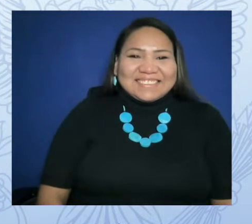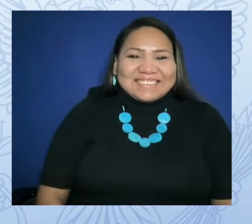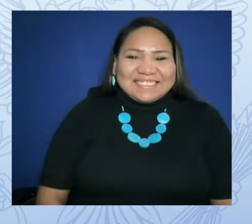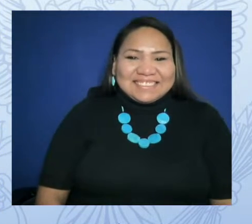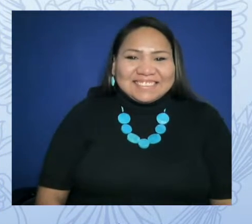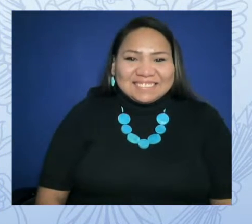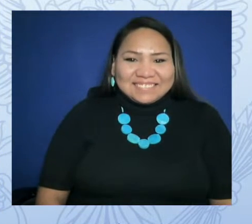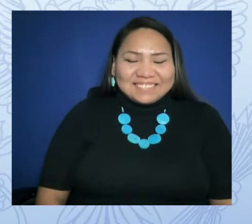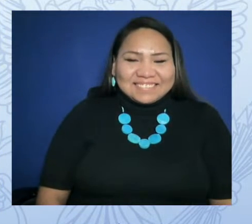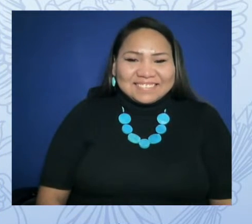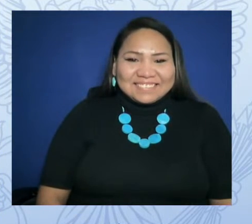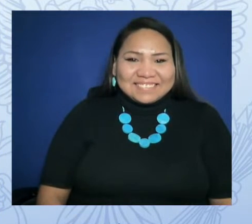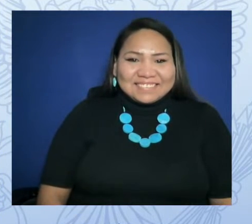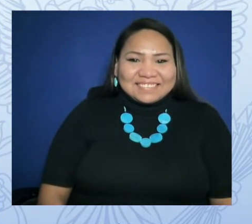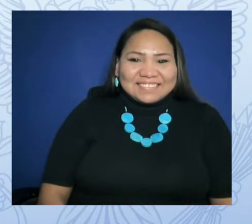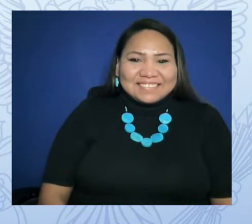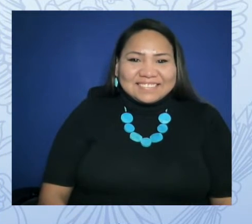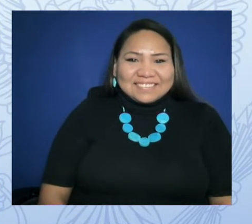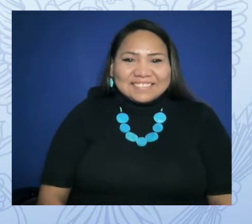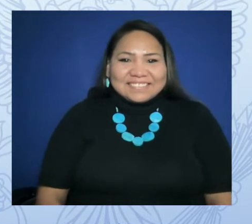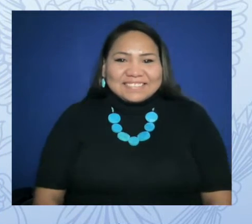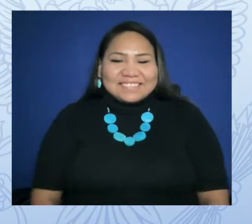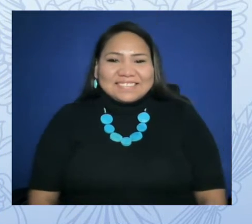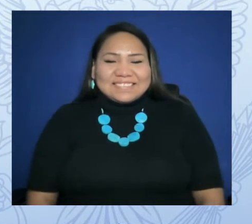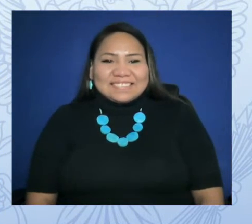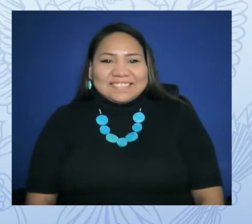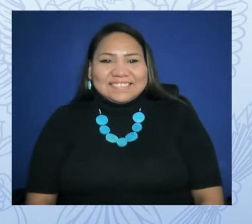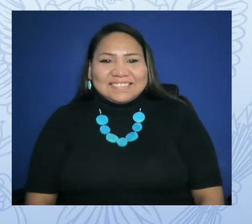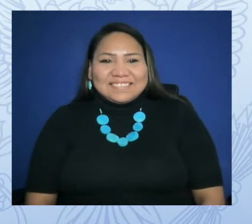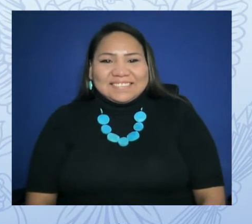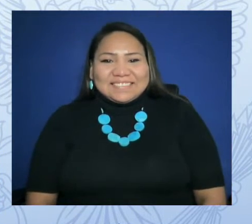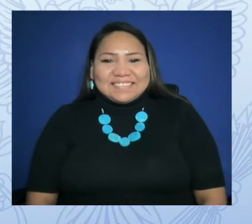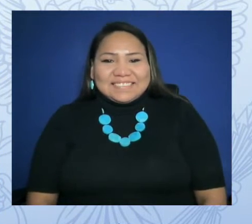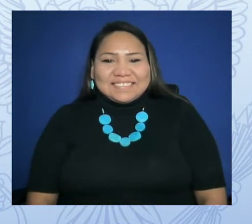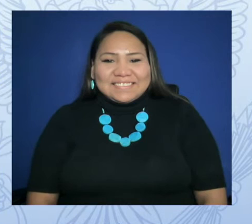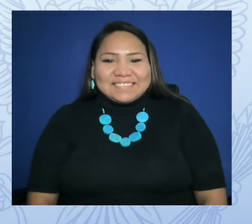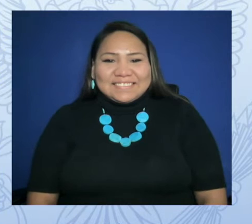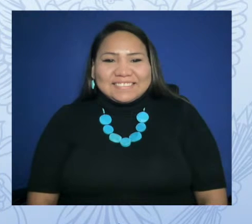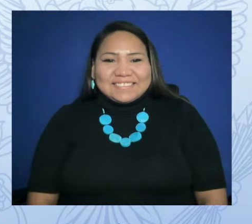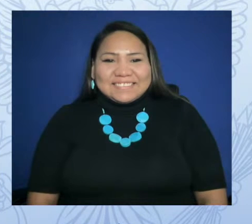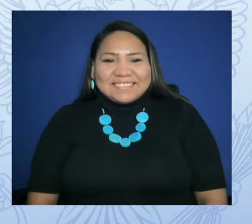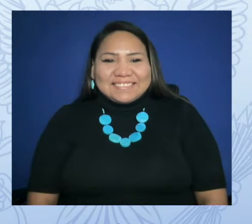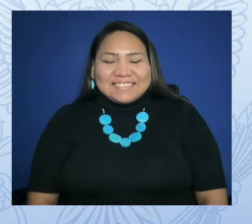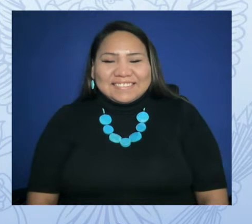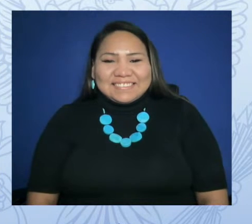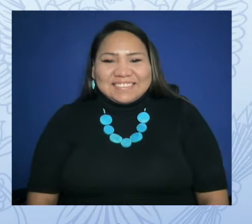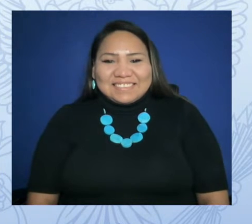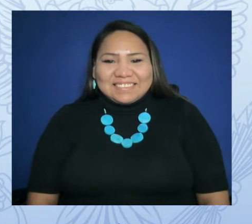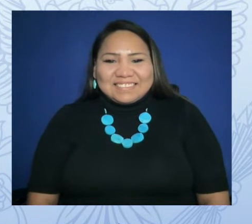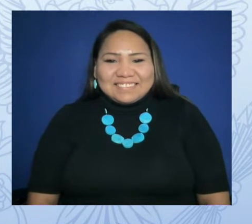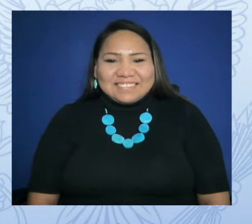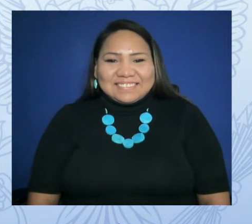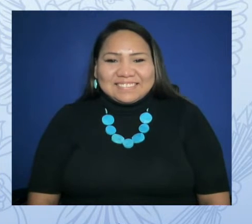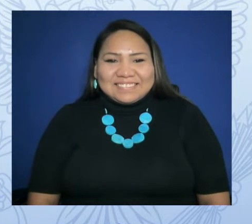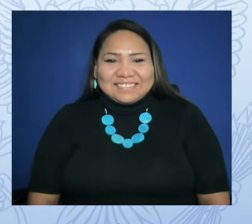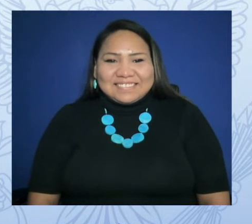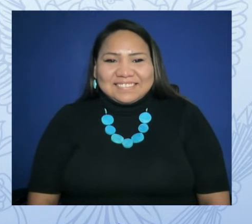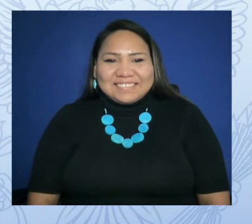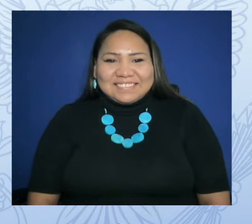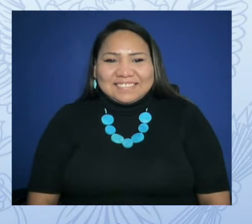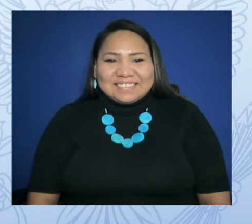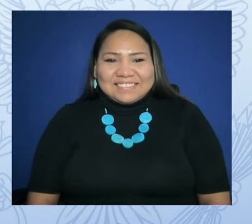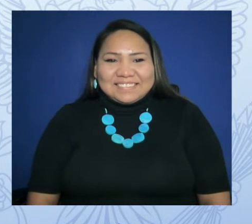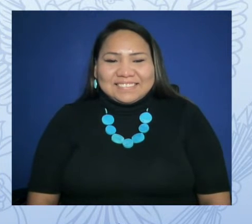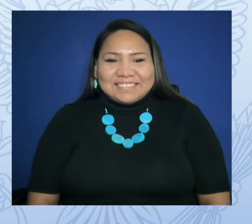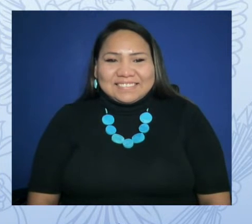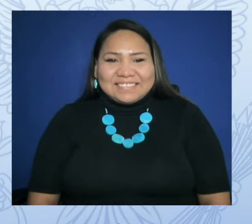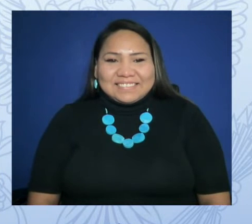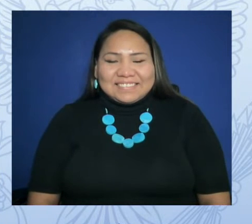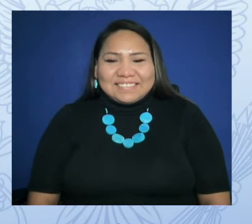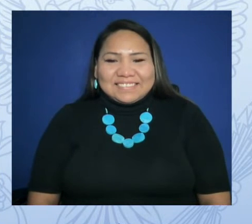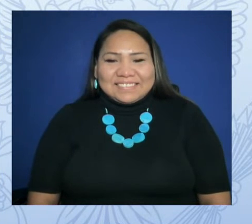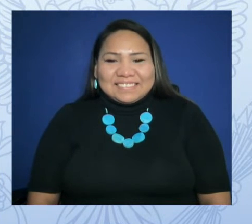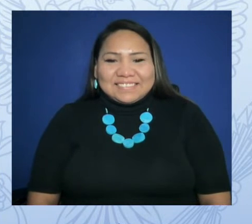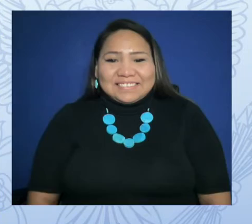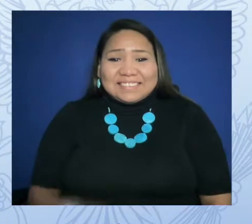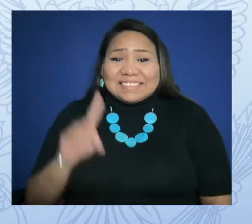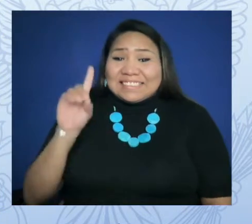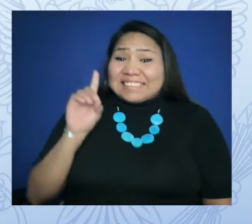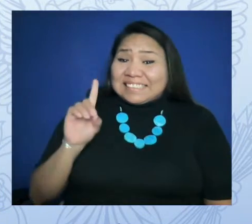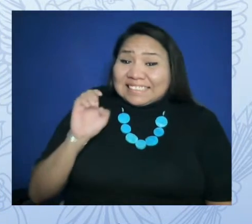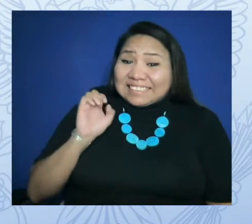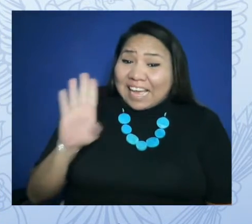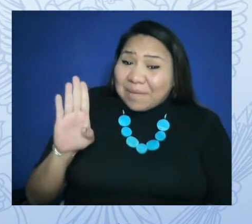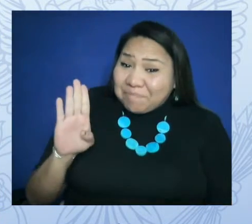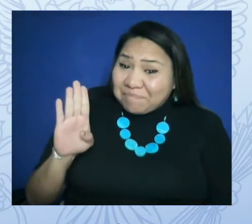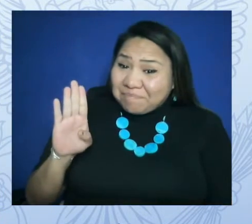Audience Member: